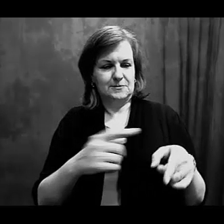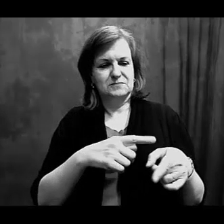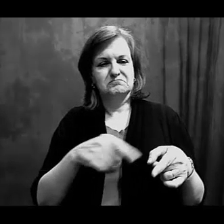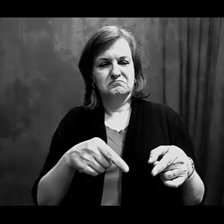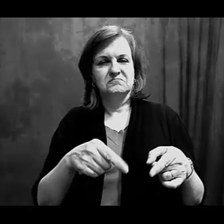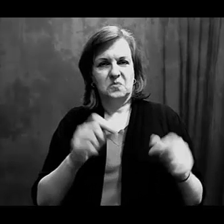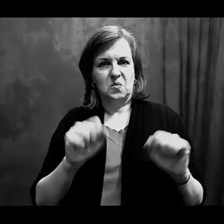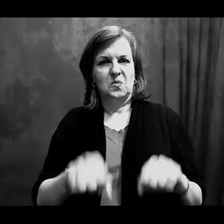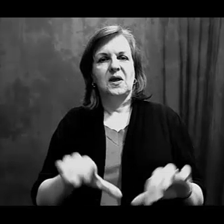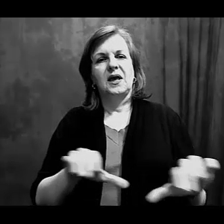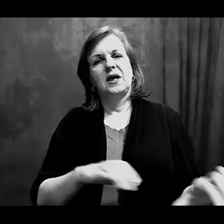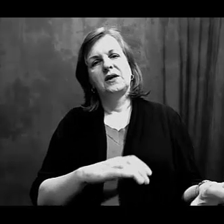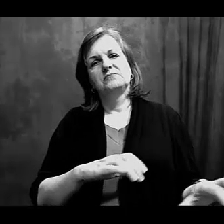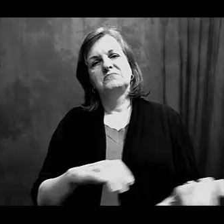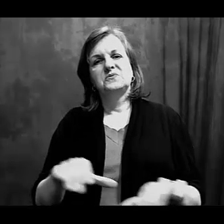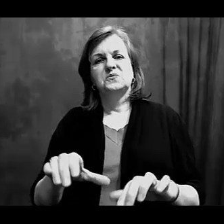in more simple organisms